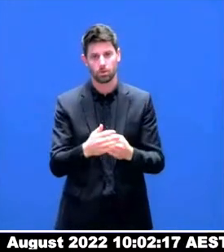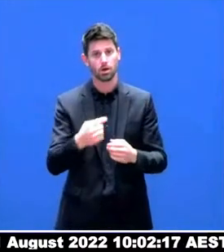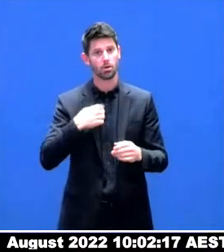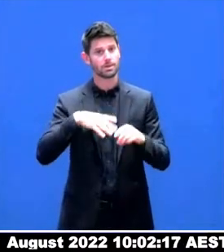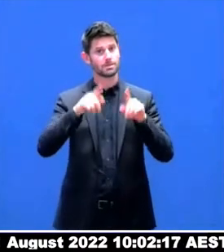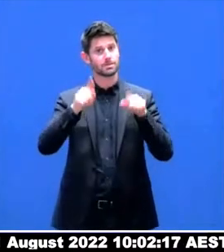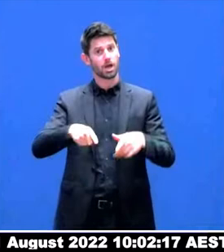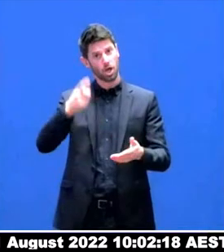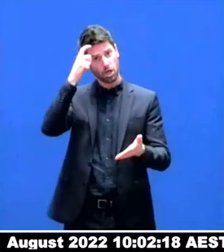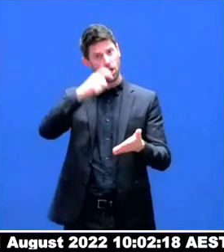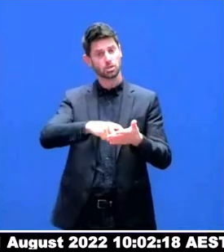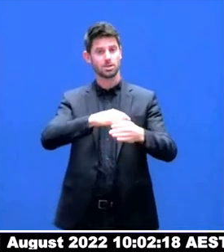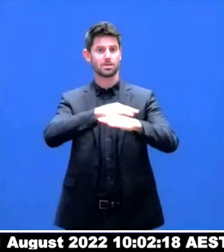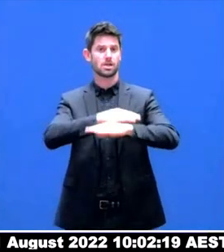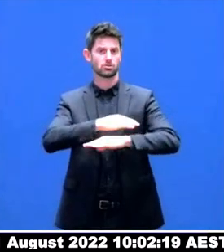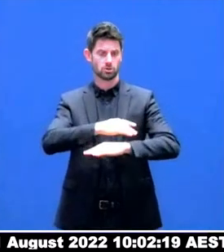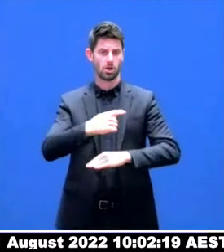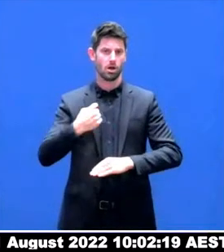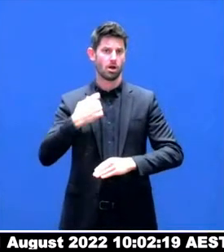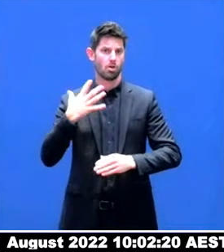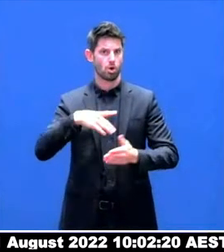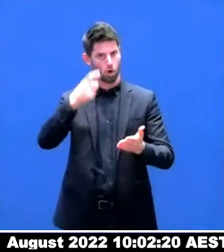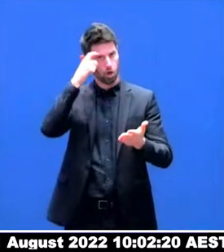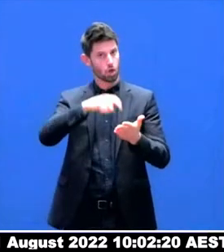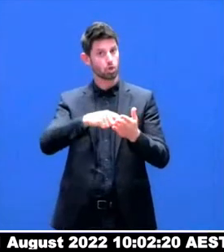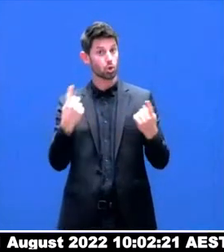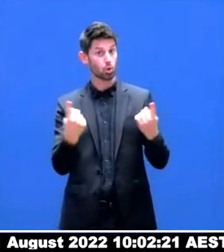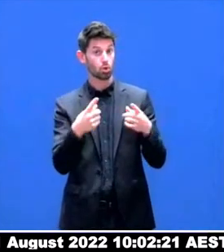On behalf of the Commission, I wish to acknowledge the Dharug people, who are the